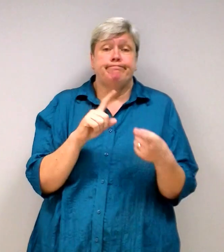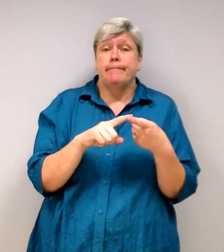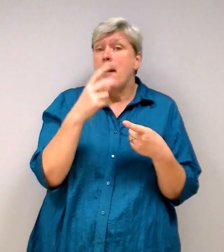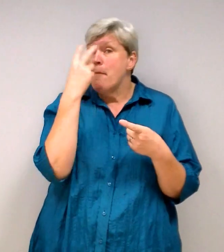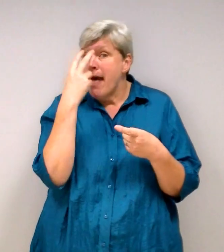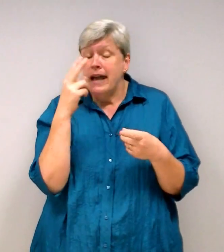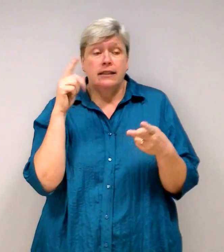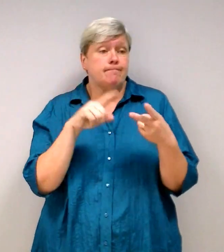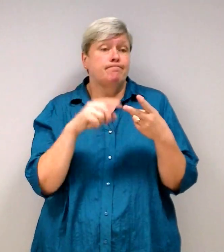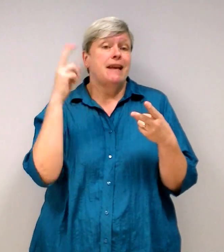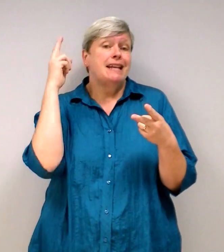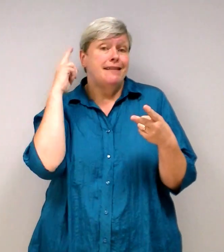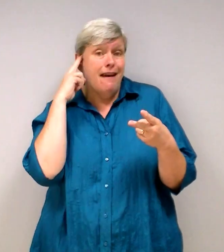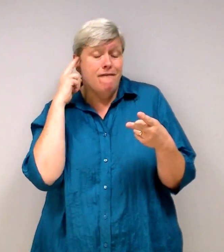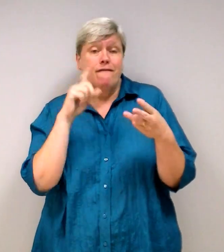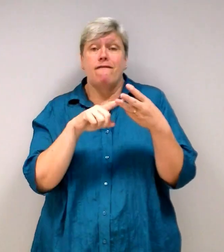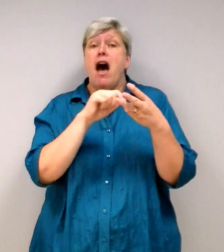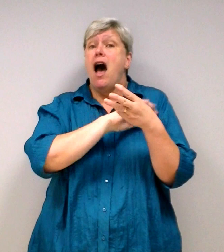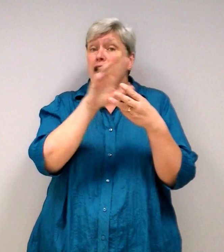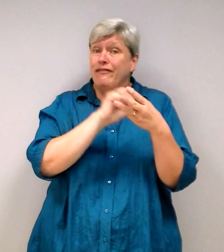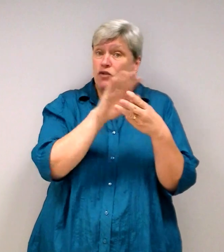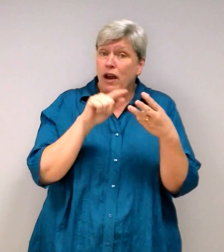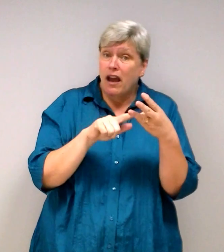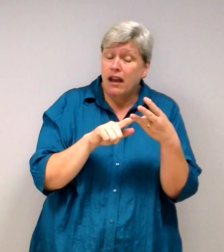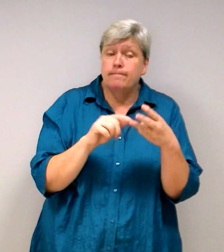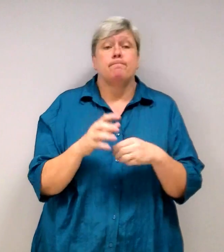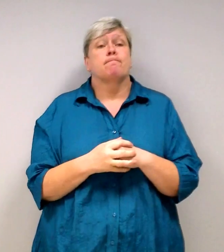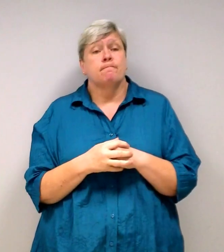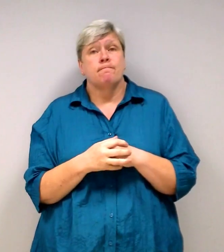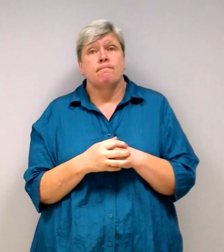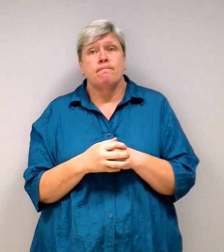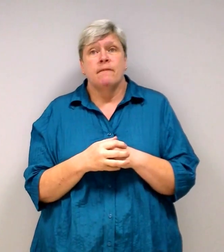who are blind, visually impaired, deaf or hearing impaired: